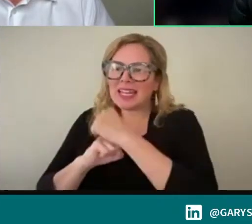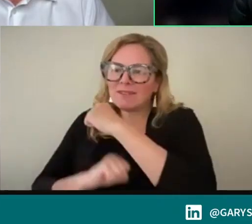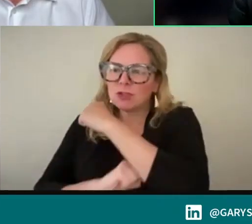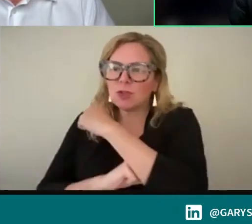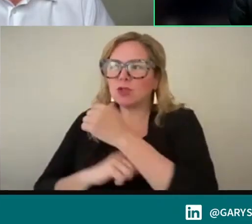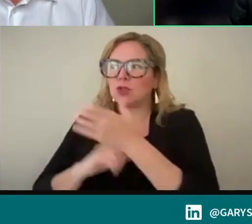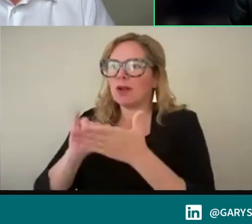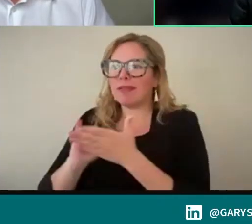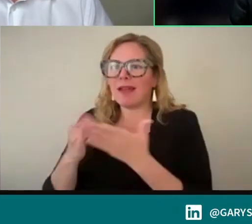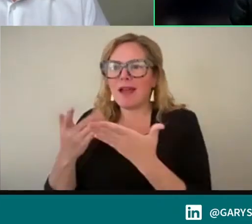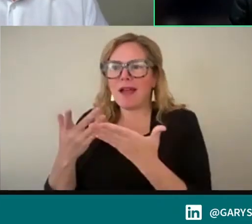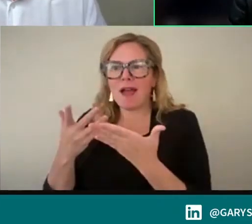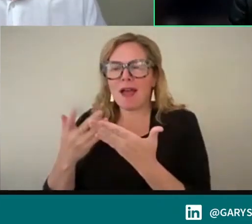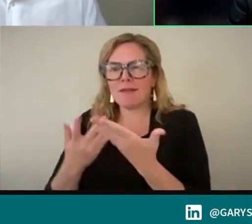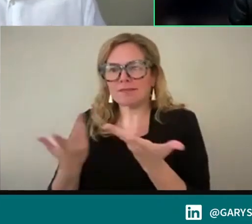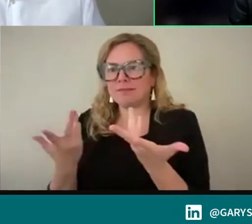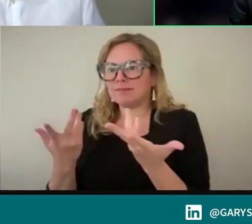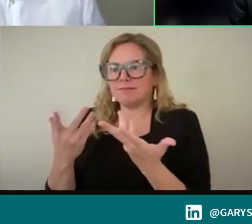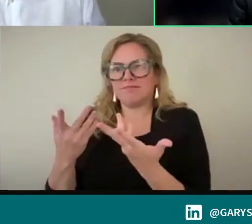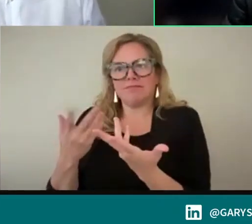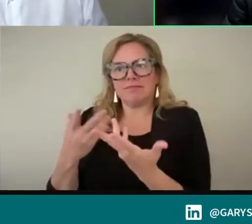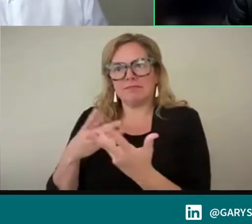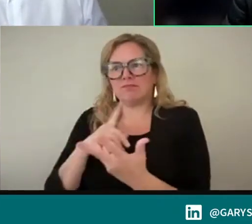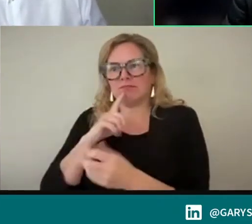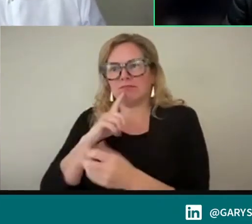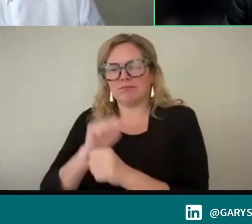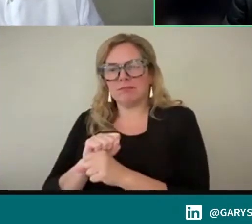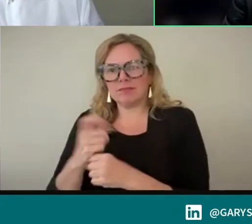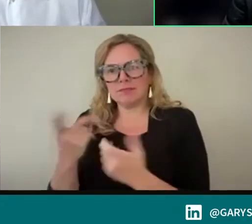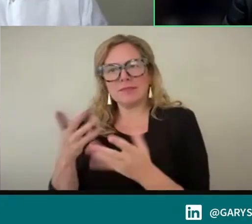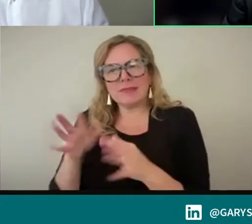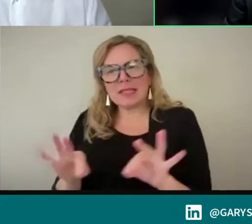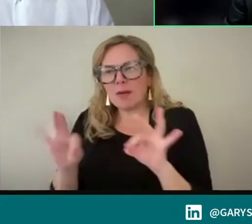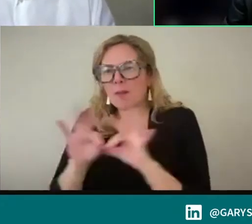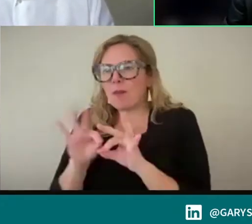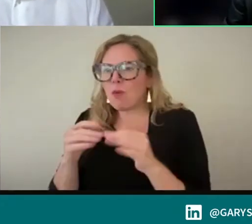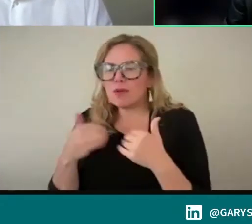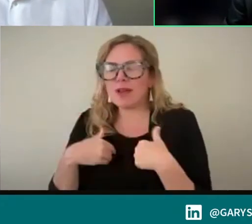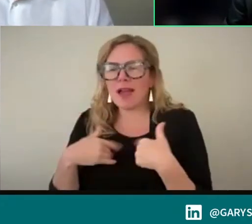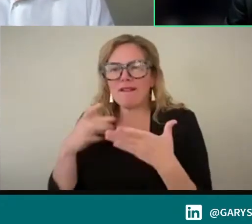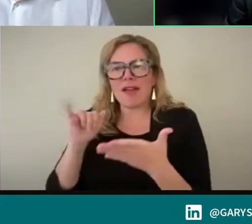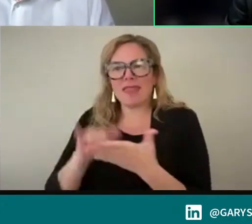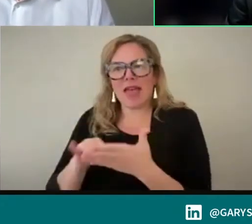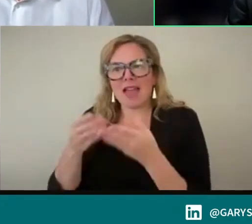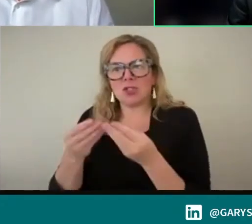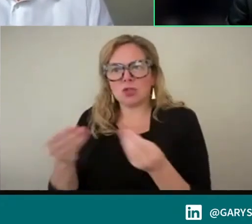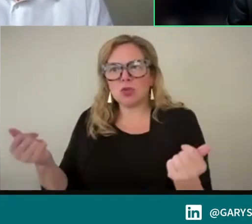nothing worse than a critical infrastructure or a critical solution, or a telehealth service.